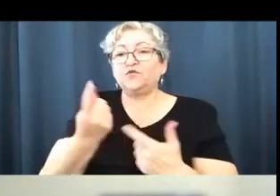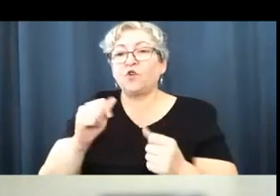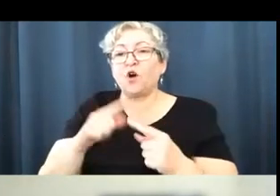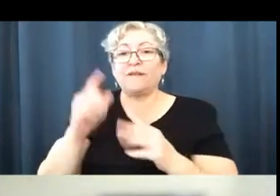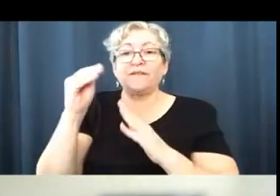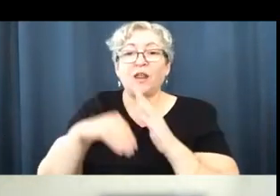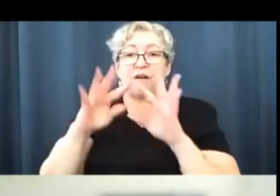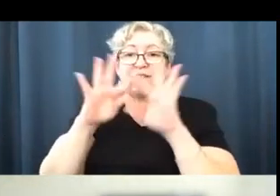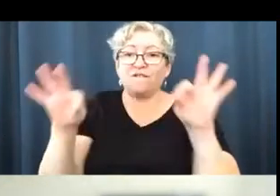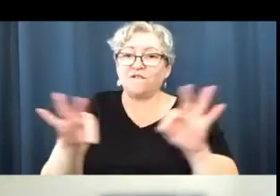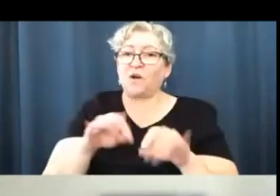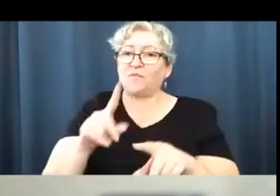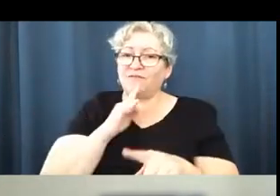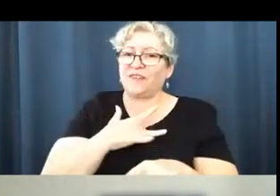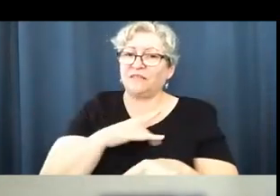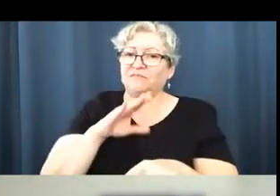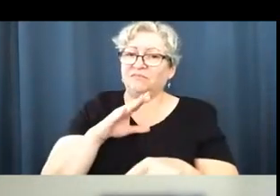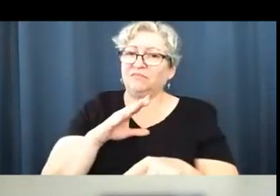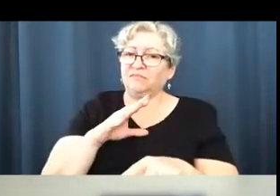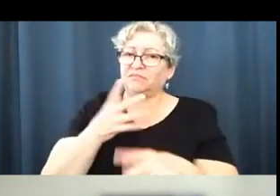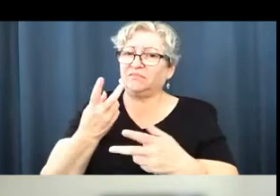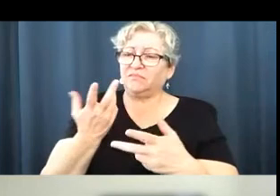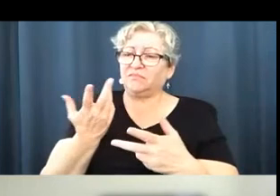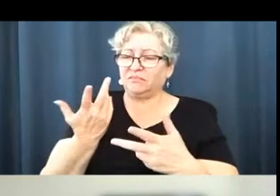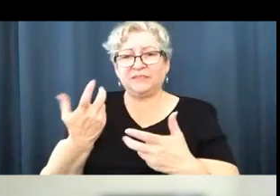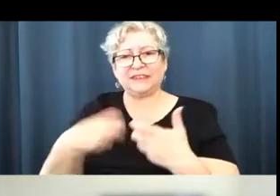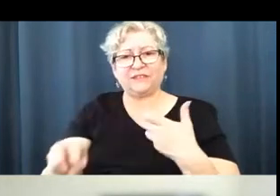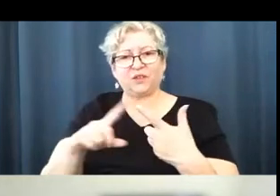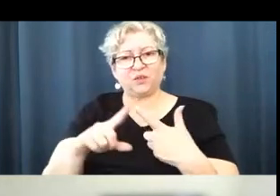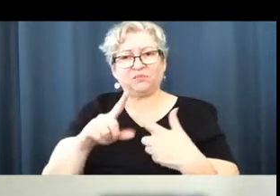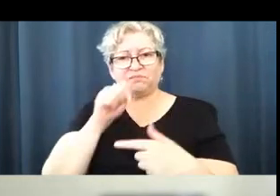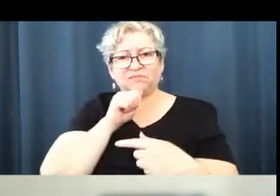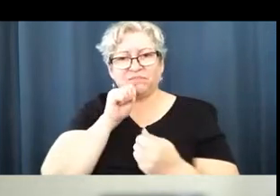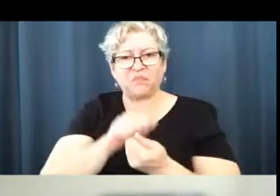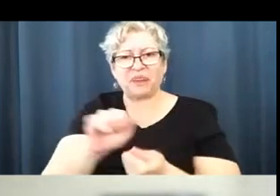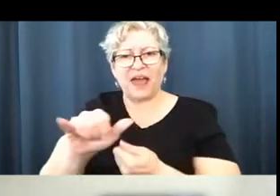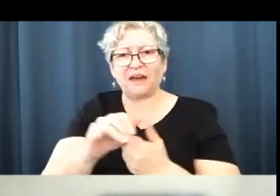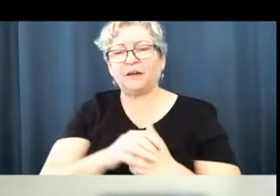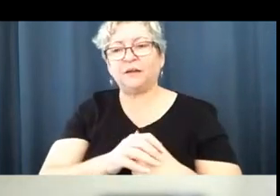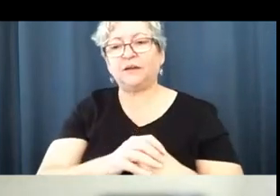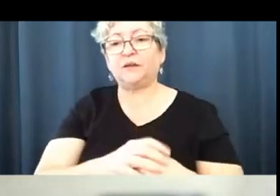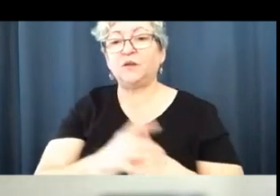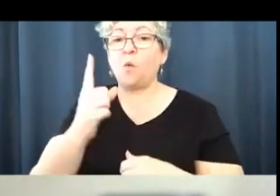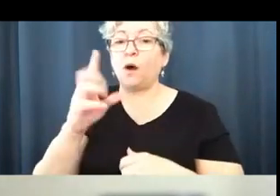that can be extremely difficult to to deal with. And one way that you could reverse this,